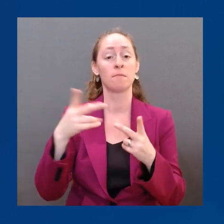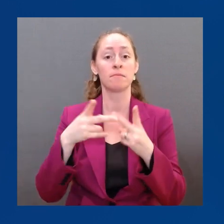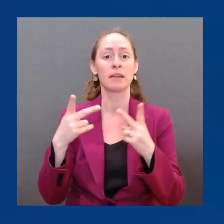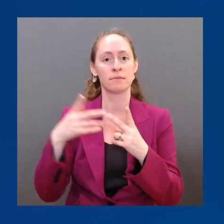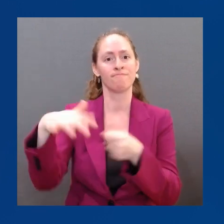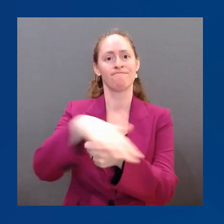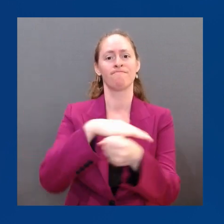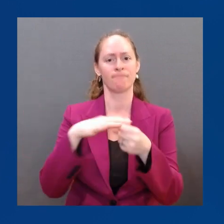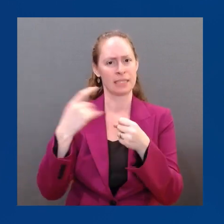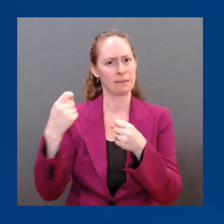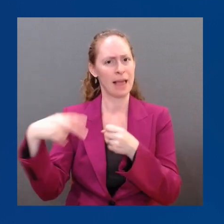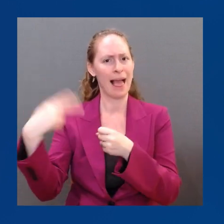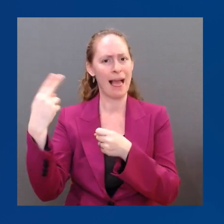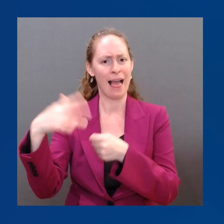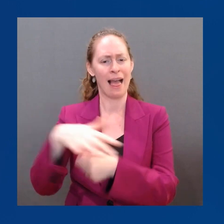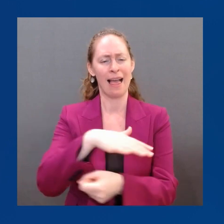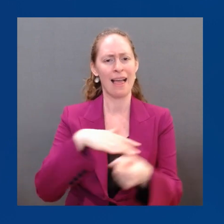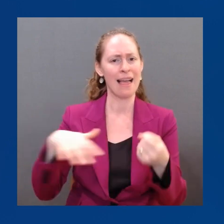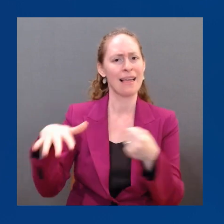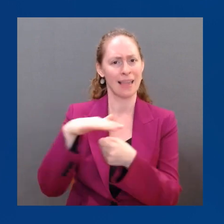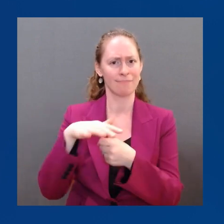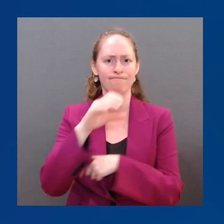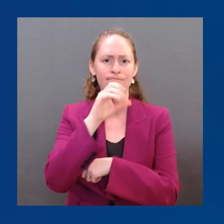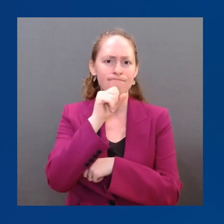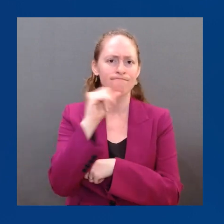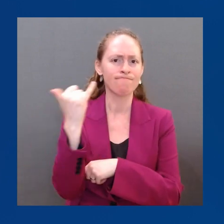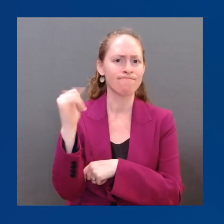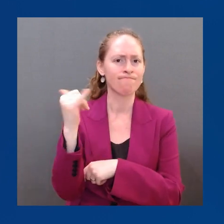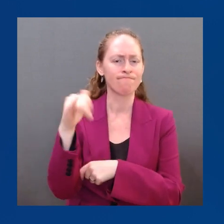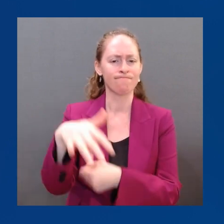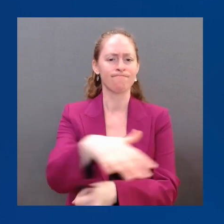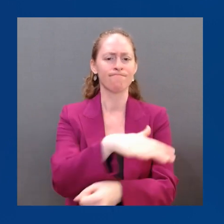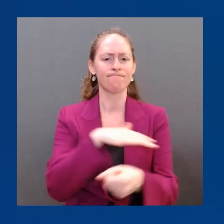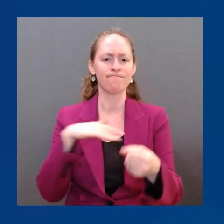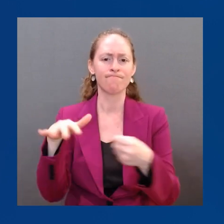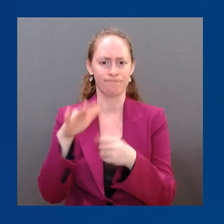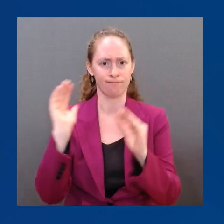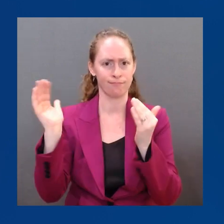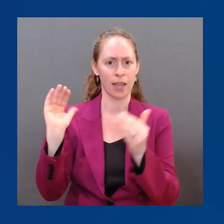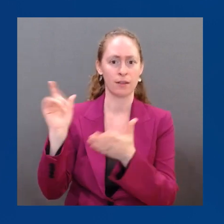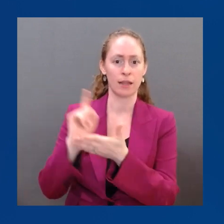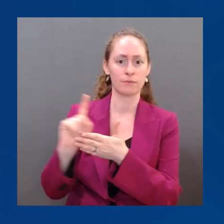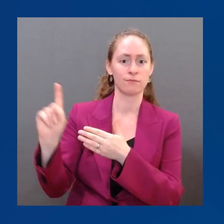Since the prior week, an additional 8 percent of the U.S. population is living in a county